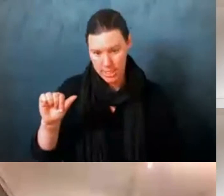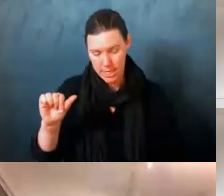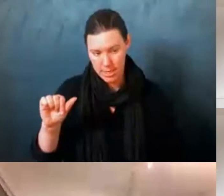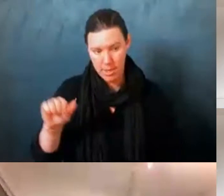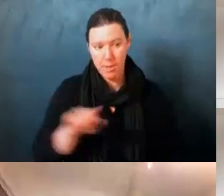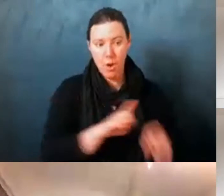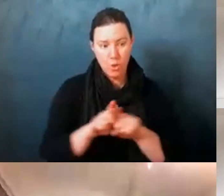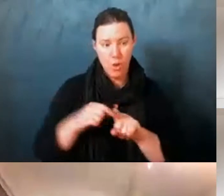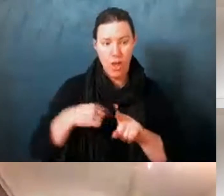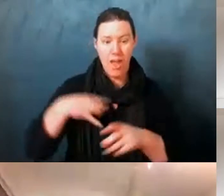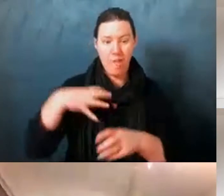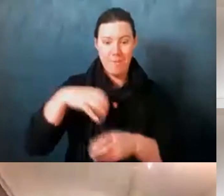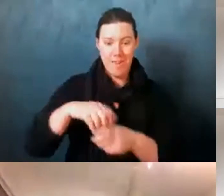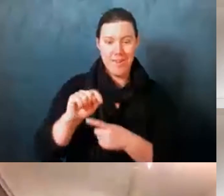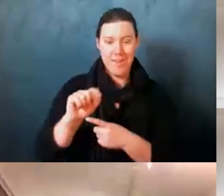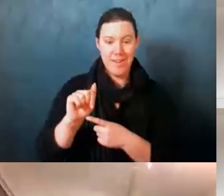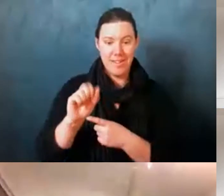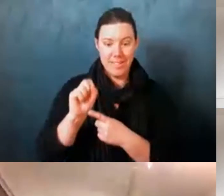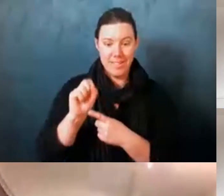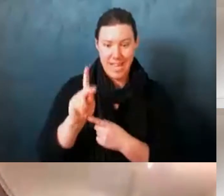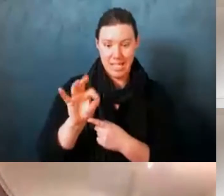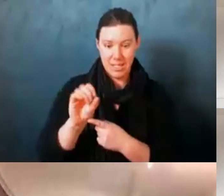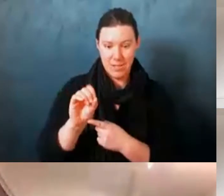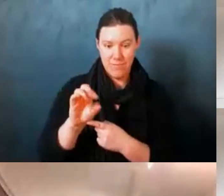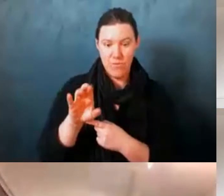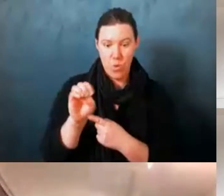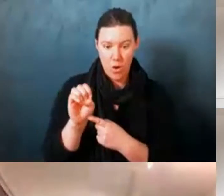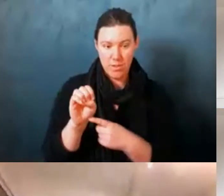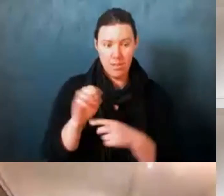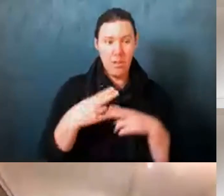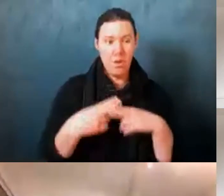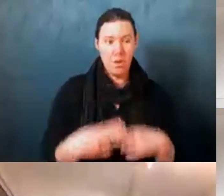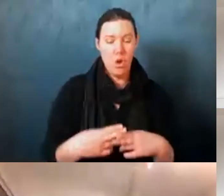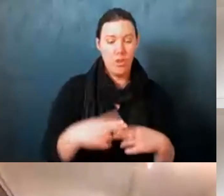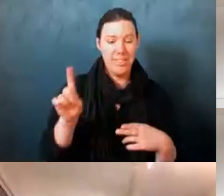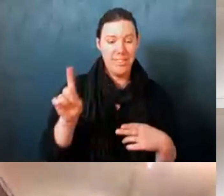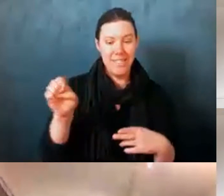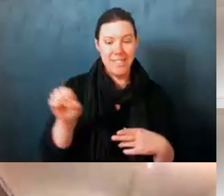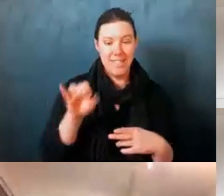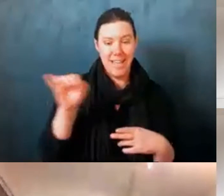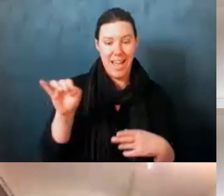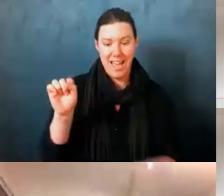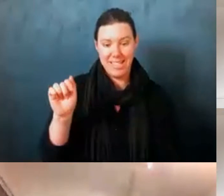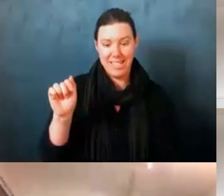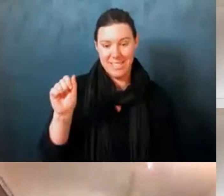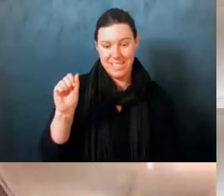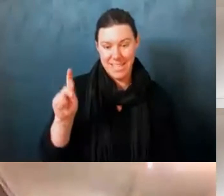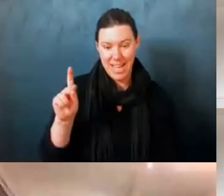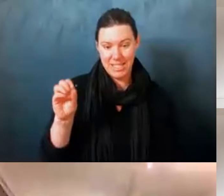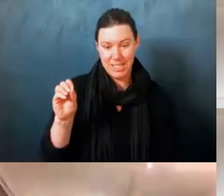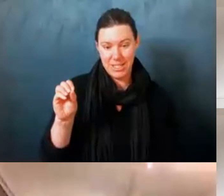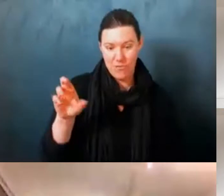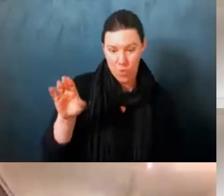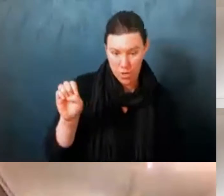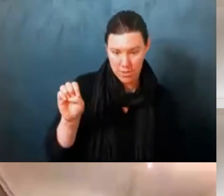called the Diversity, Inclusion, and Access Task Force. One of our primary goals is to increase eyecare to,